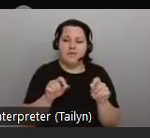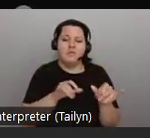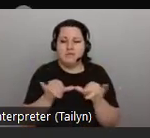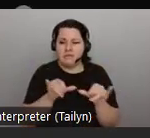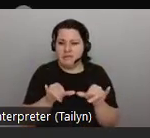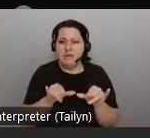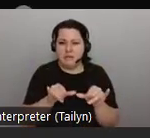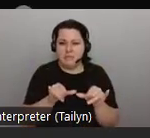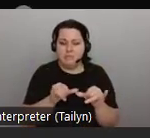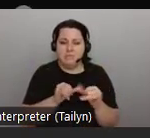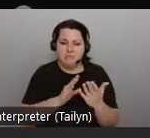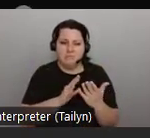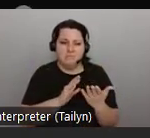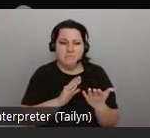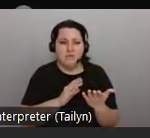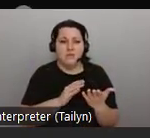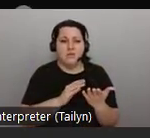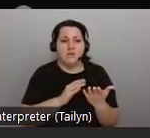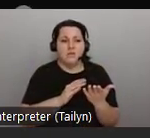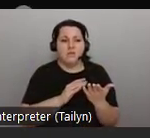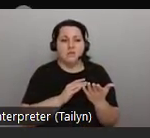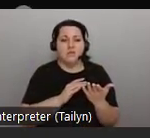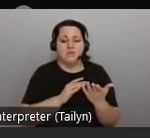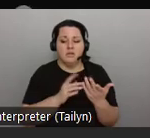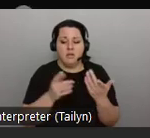you intend your reader to read it even though visually you intend for someone to zigzag through it. So keep that in